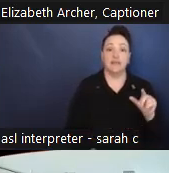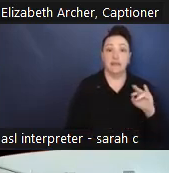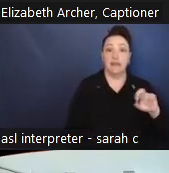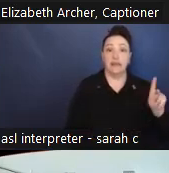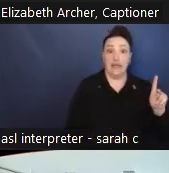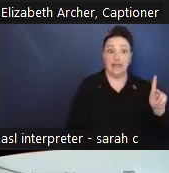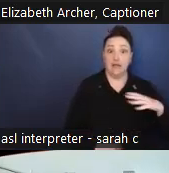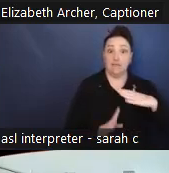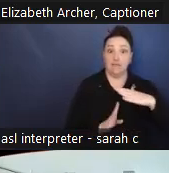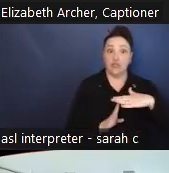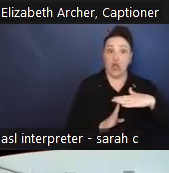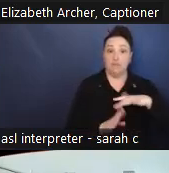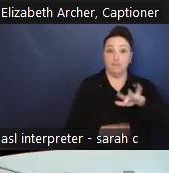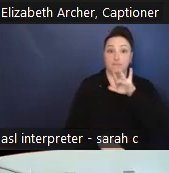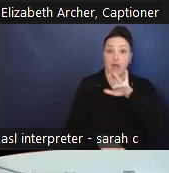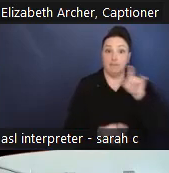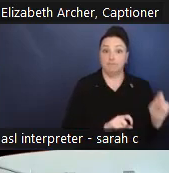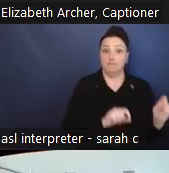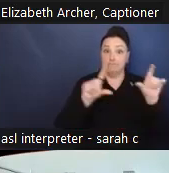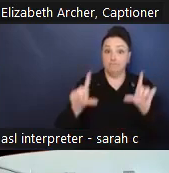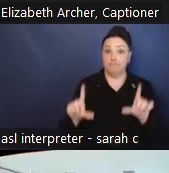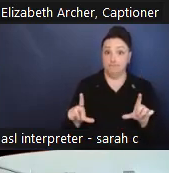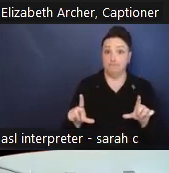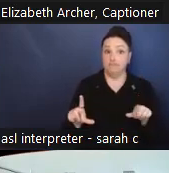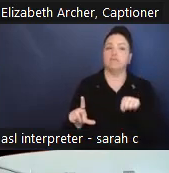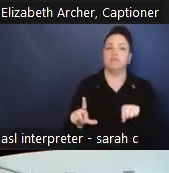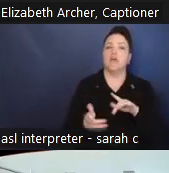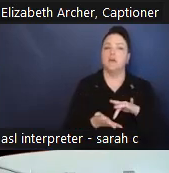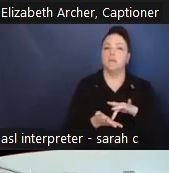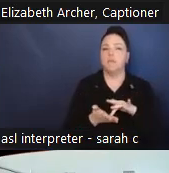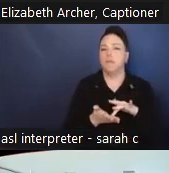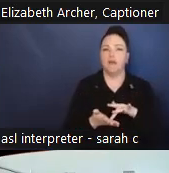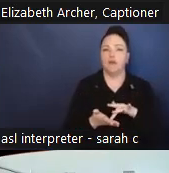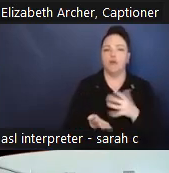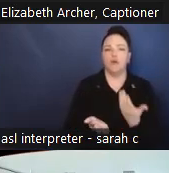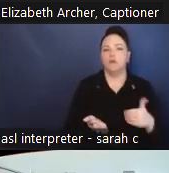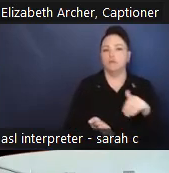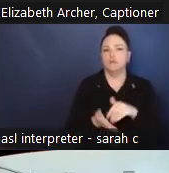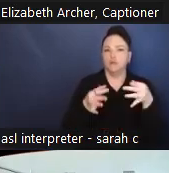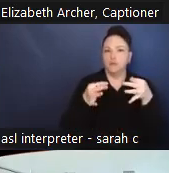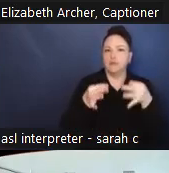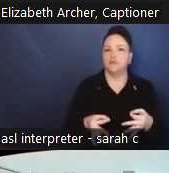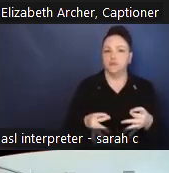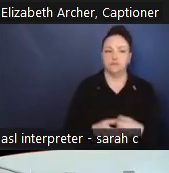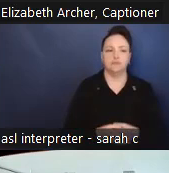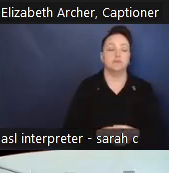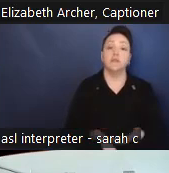about medical redeterminations this is basically a tool to help us figure out who is missing